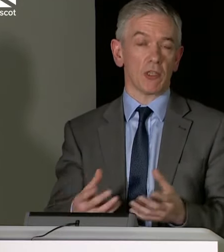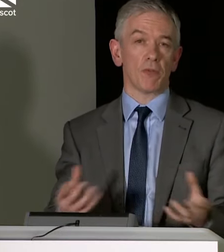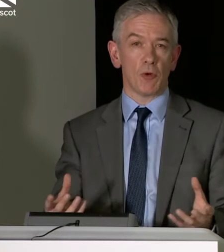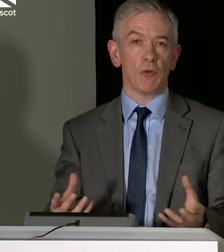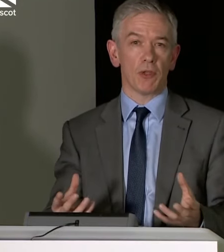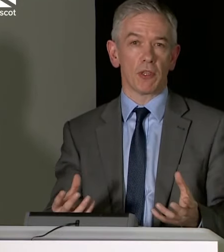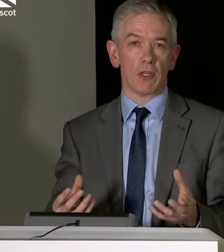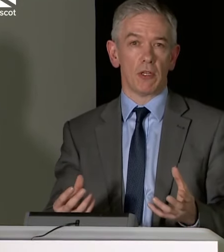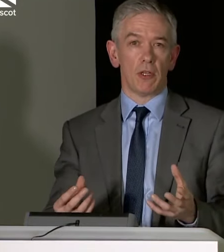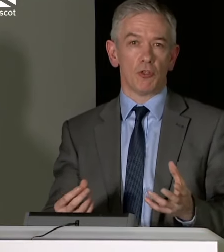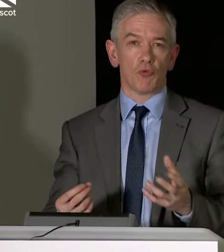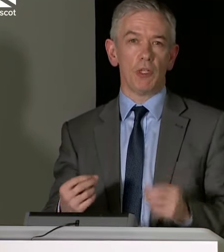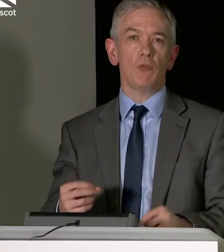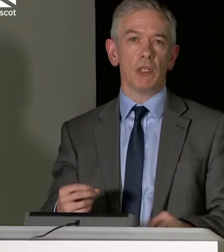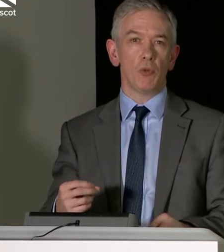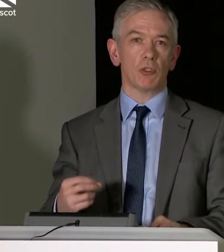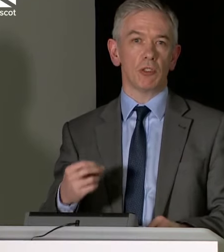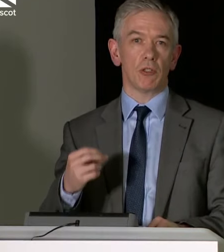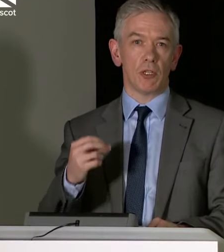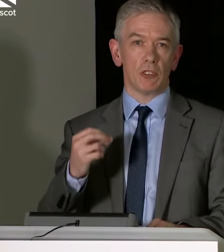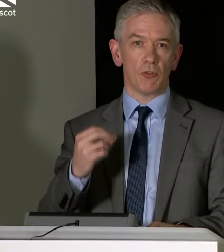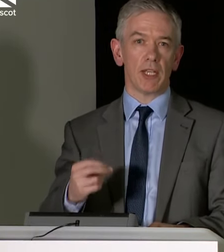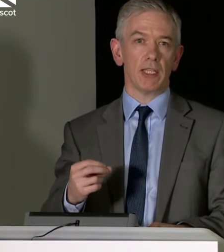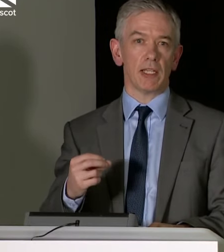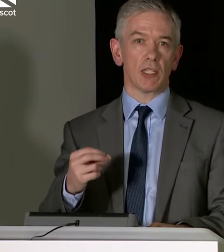place where they are familiar with. So it's really, really important to recognise that